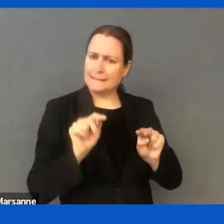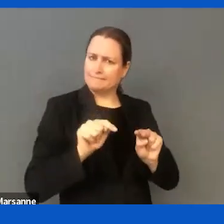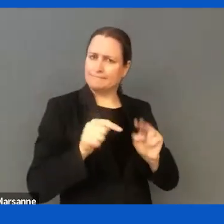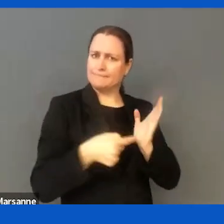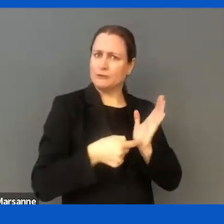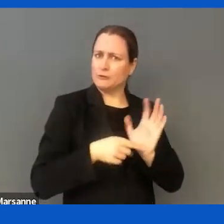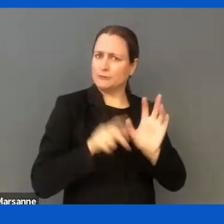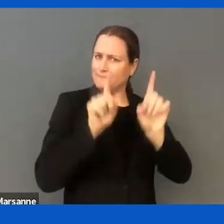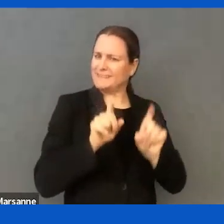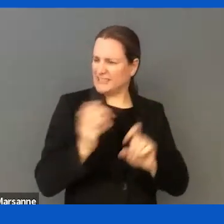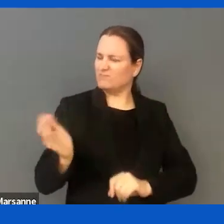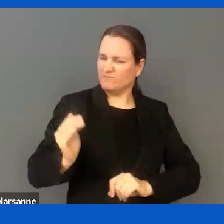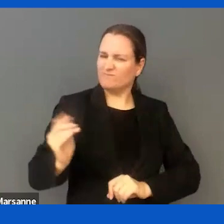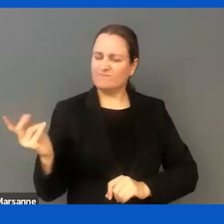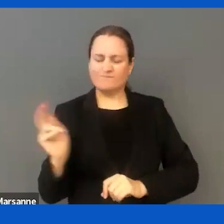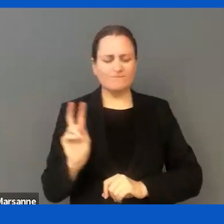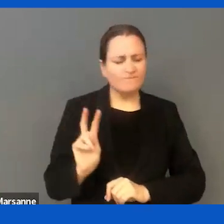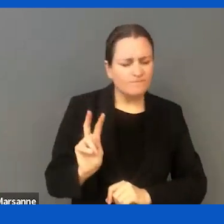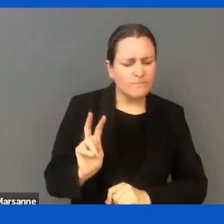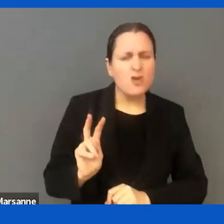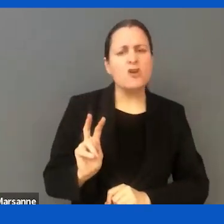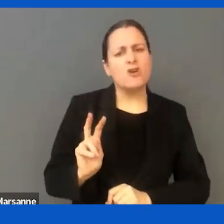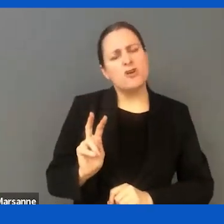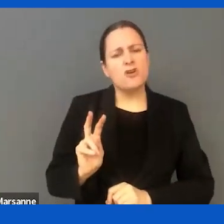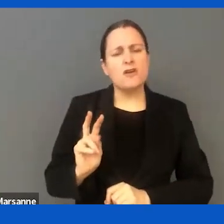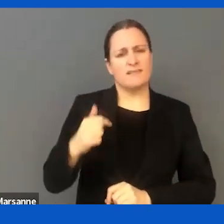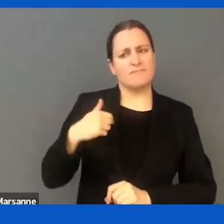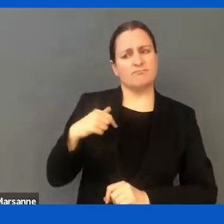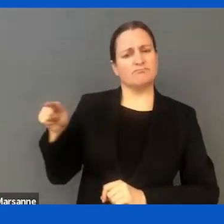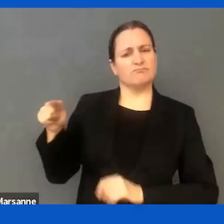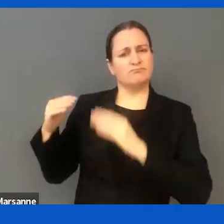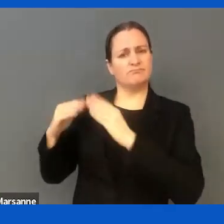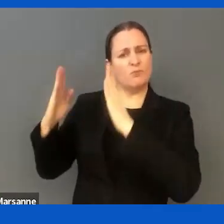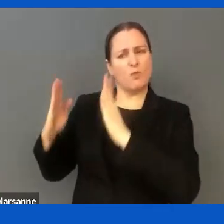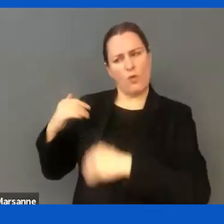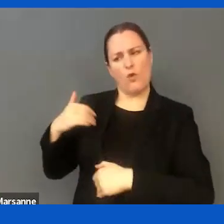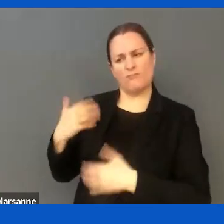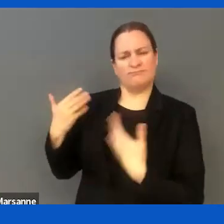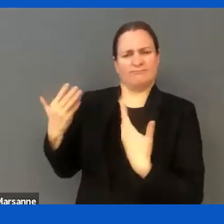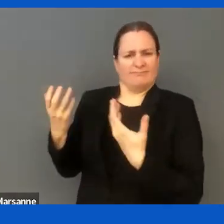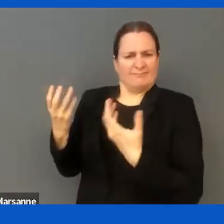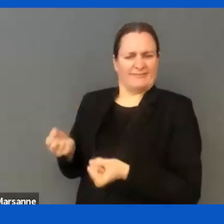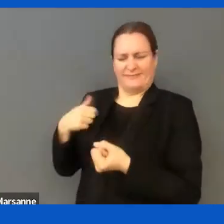assistive technology at home, but when they're in an airport, they're now dependent on their mobile